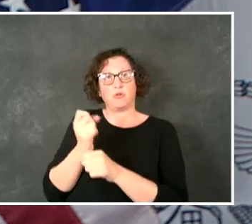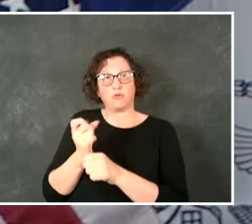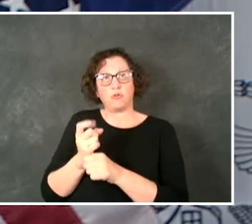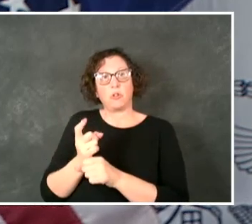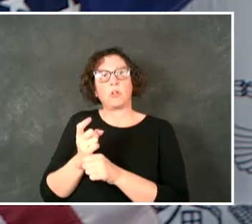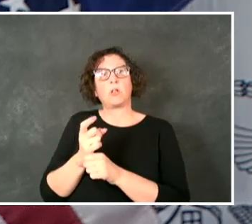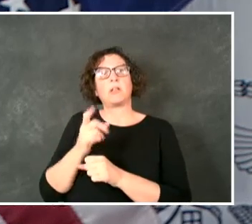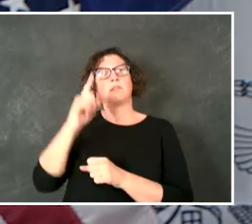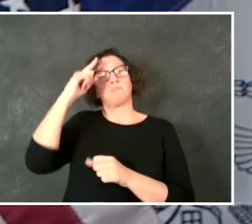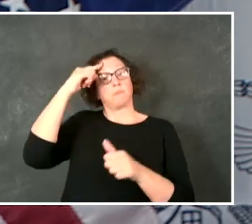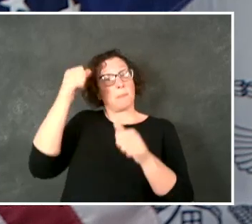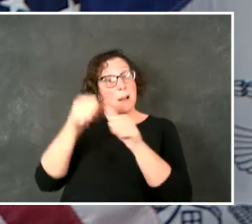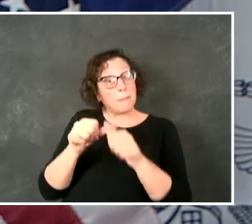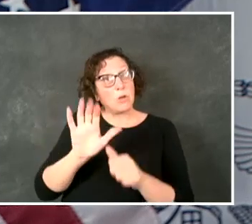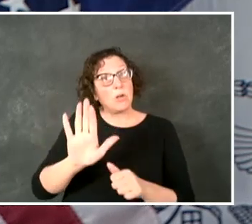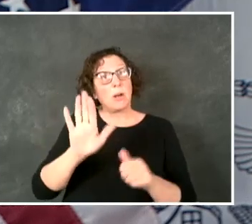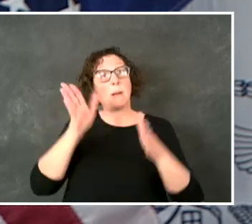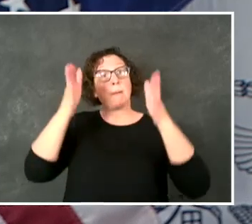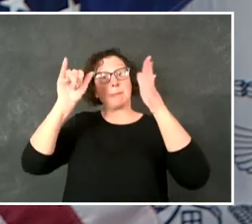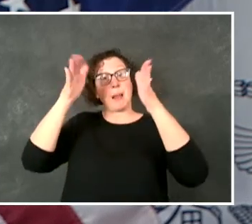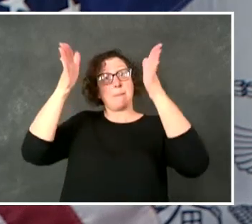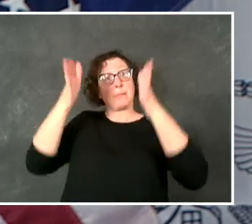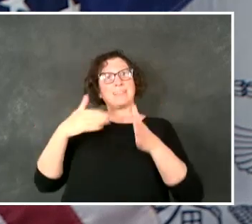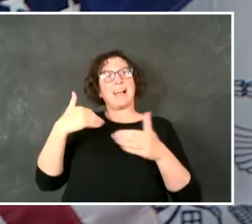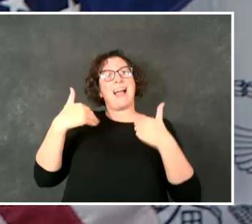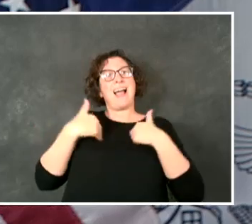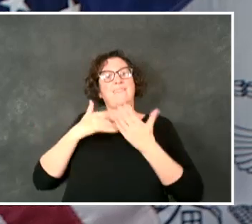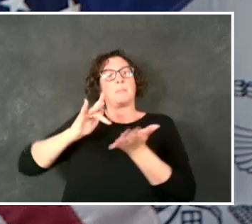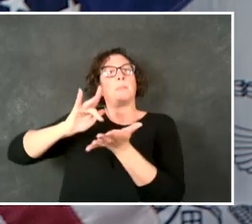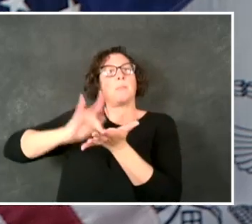HAVE SOME KIND OF